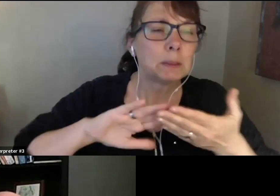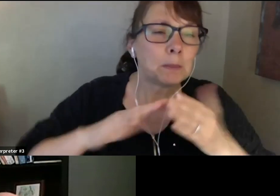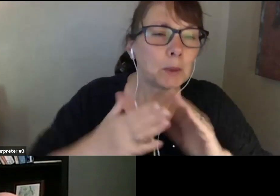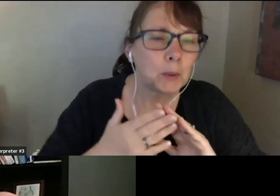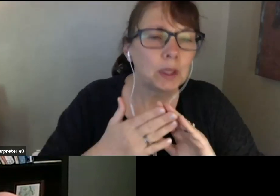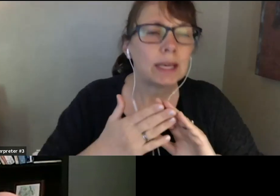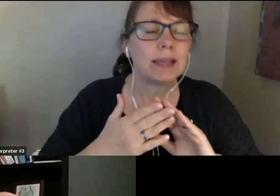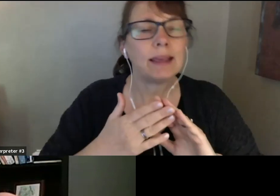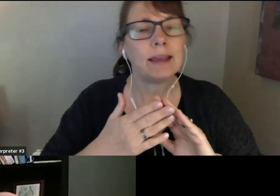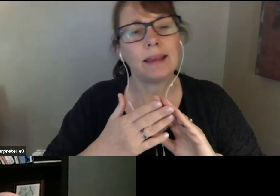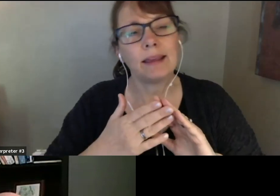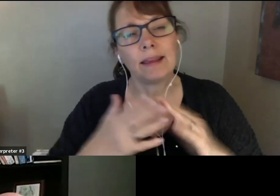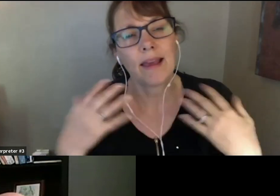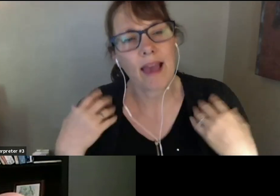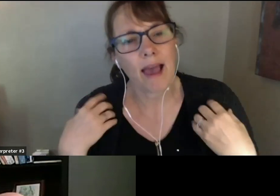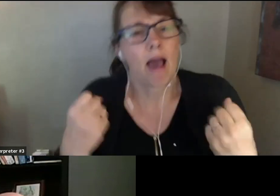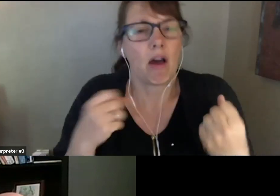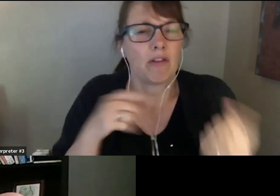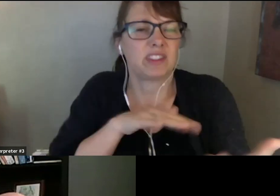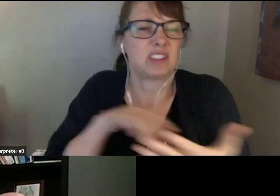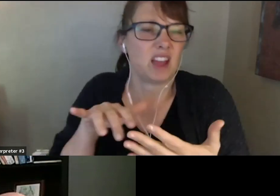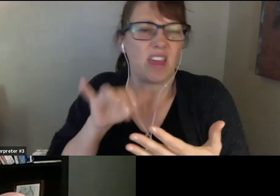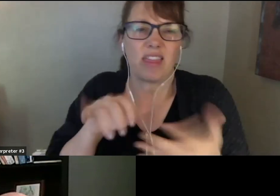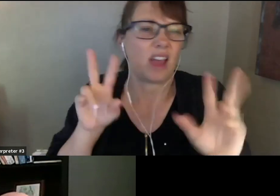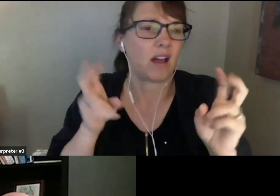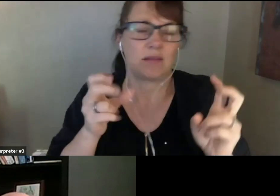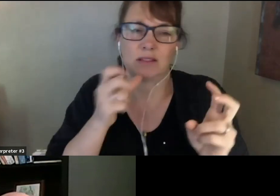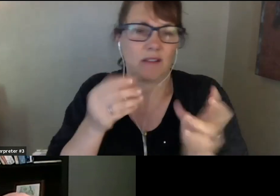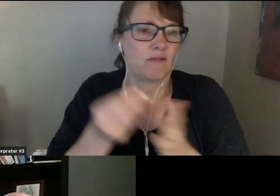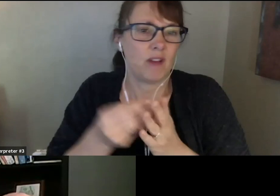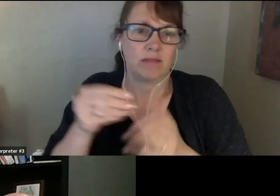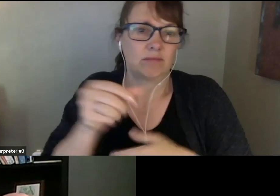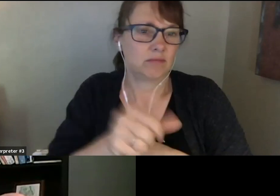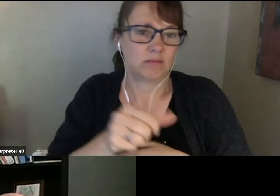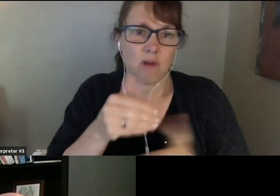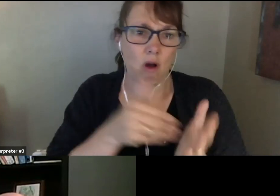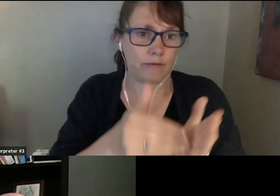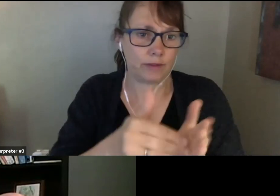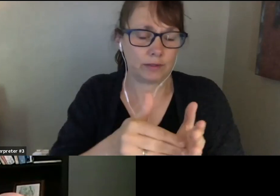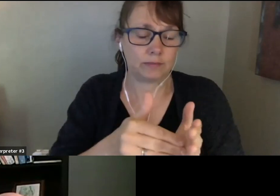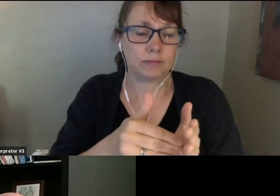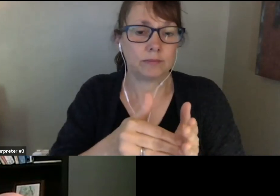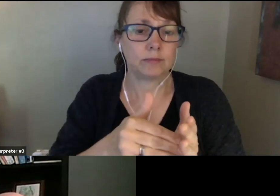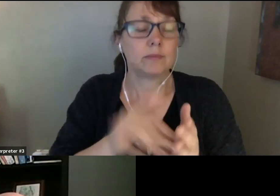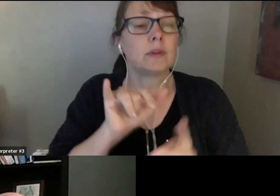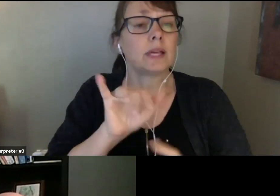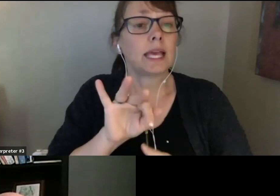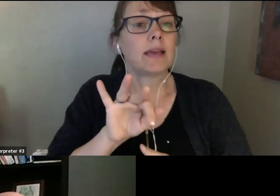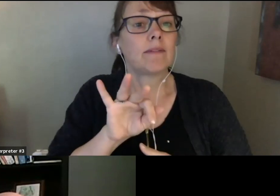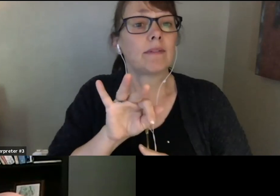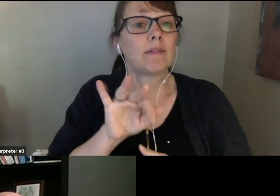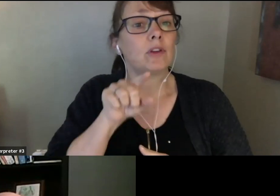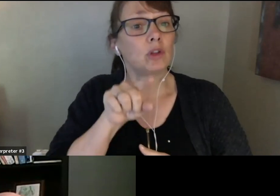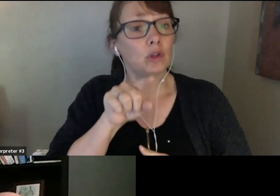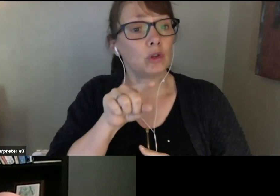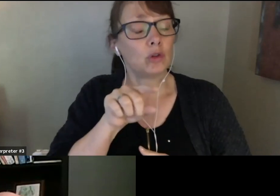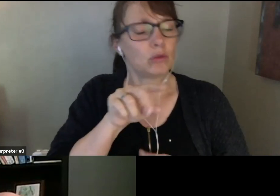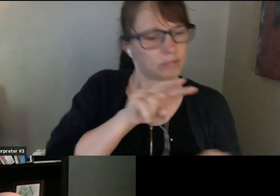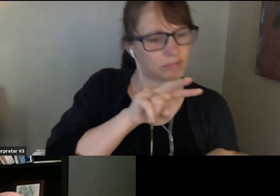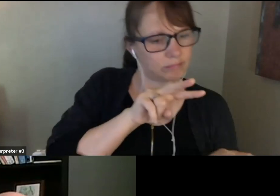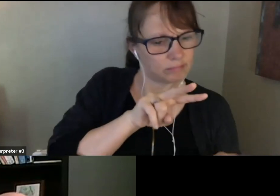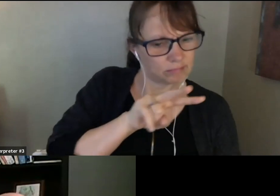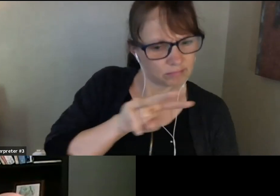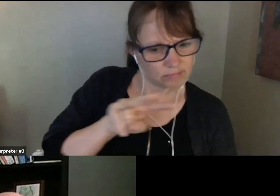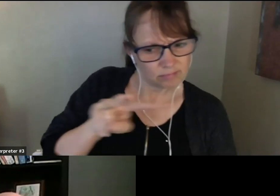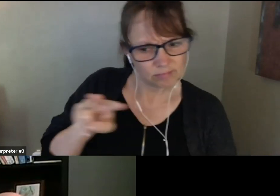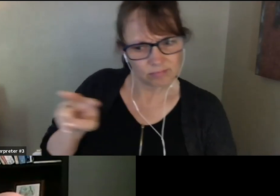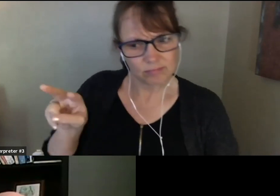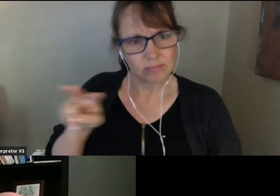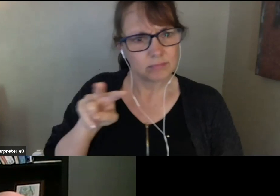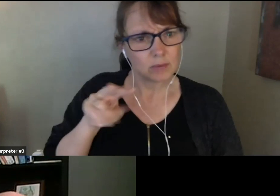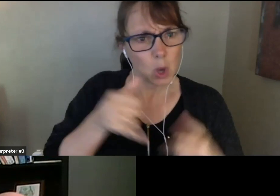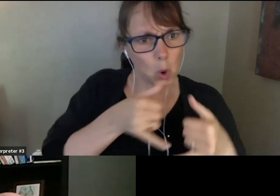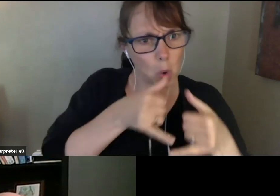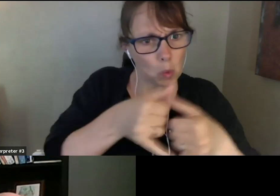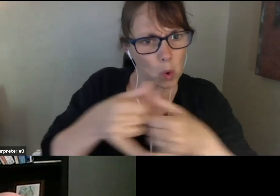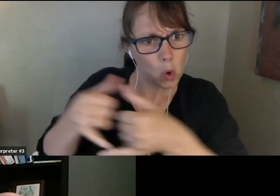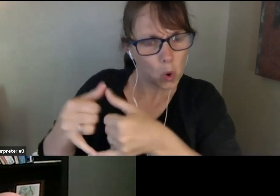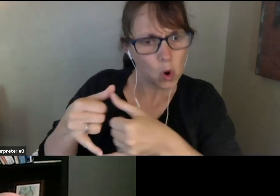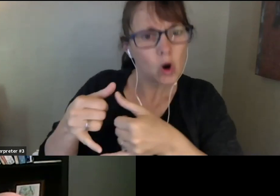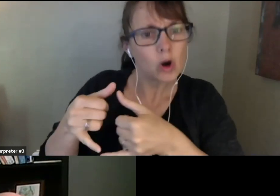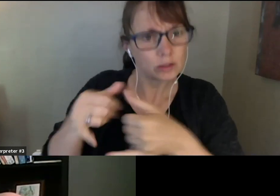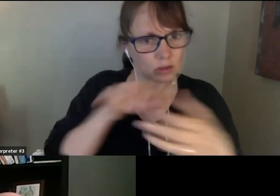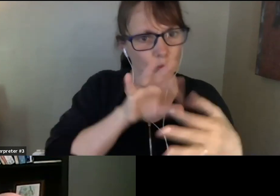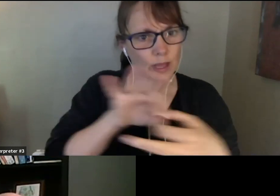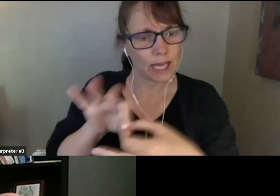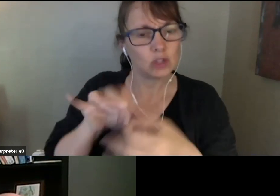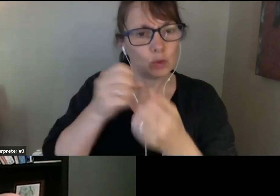kinds of studies. And if you look at award rates across Institutes, they also vary tremendously,